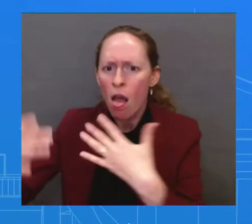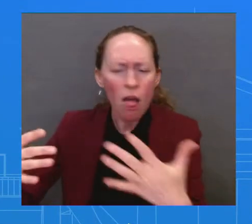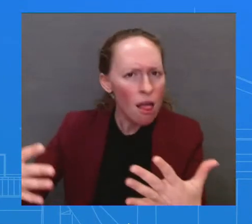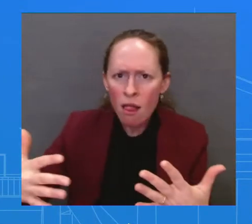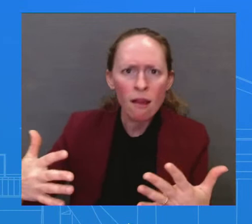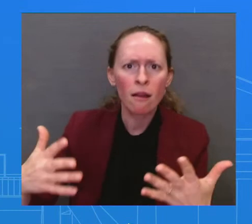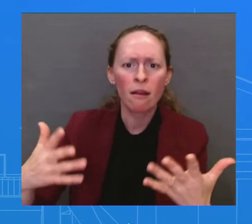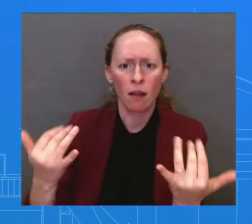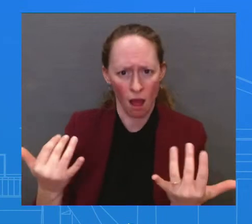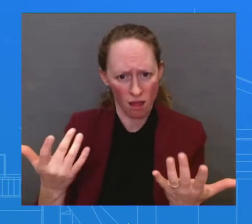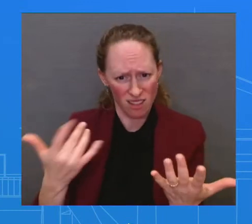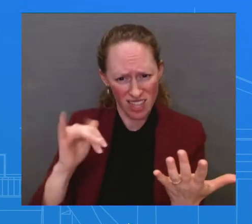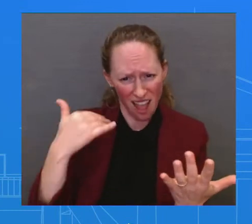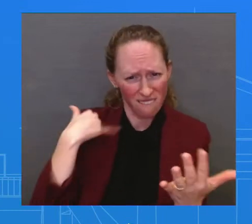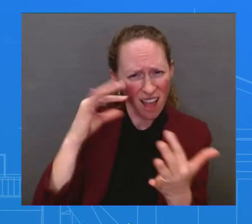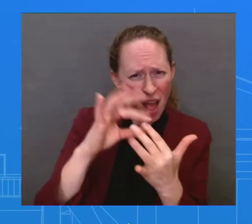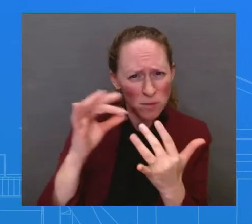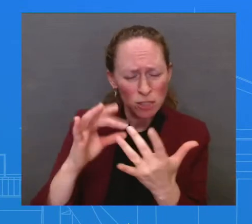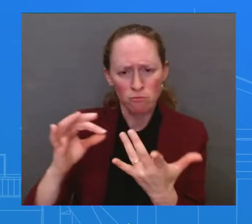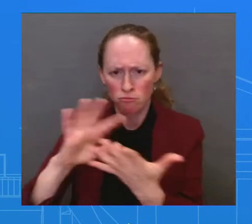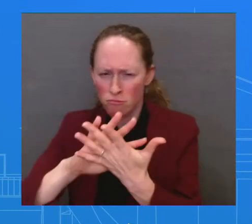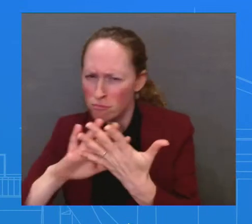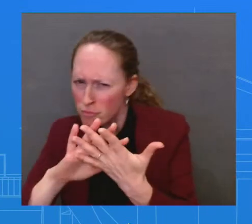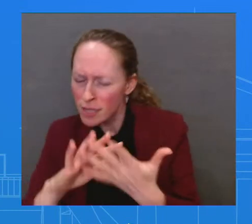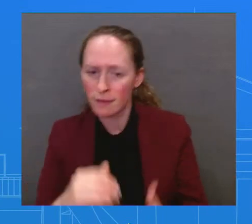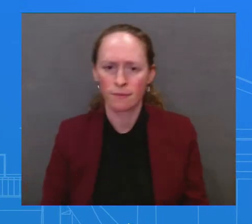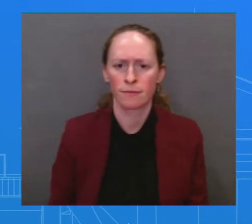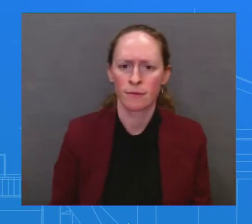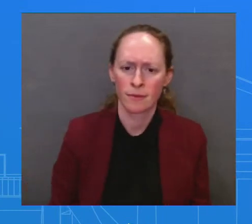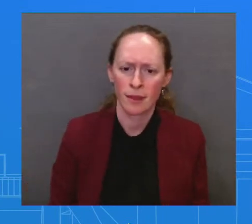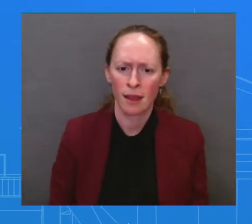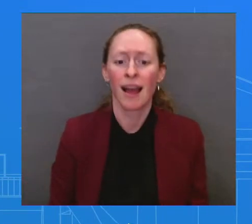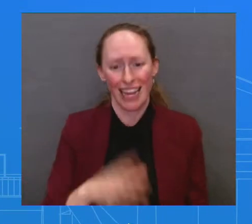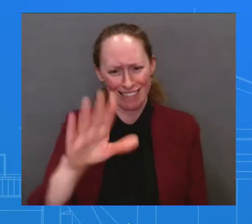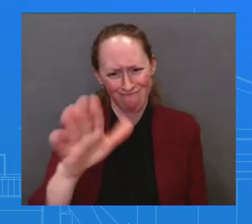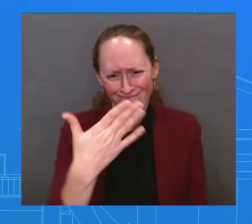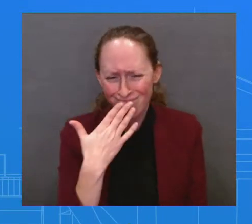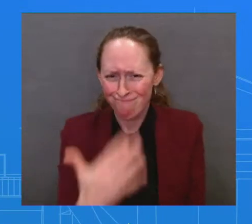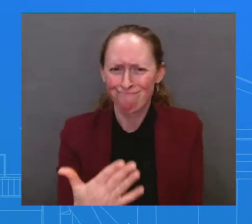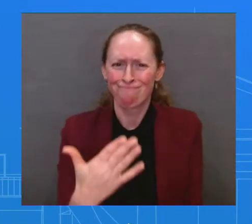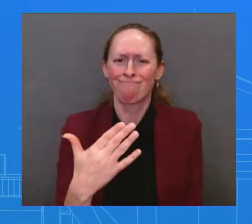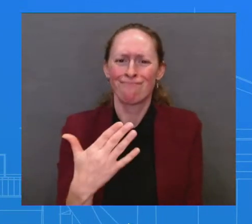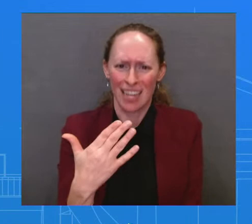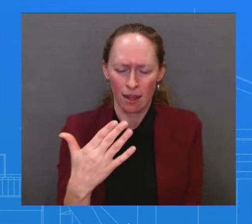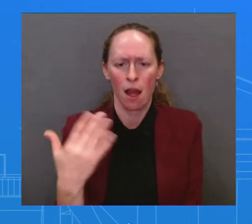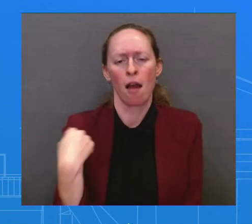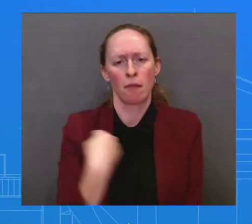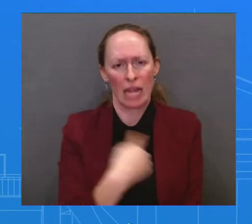Clearly, the centers, I would -- we would get more information for you on that. But, look, these diplomatic conversations are incredibly important.